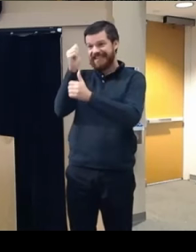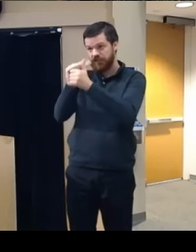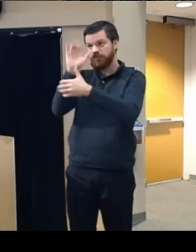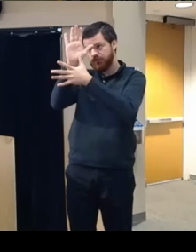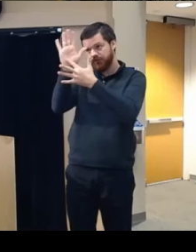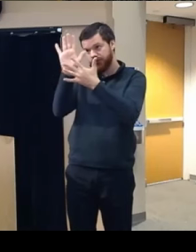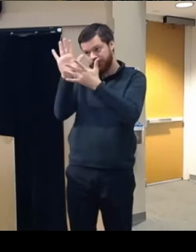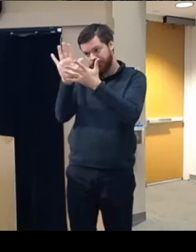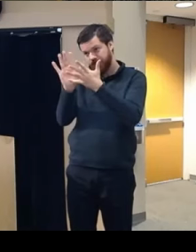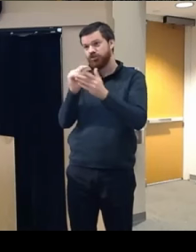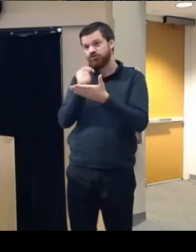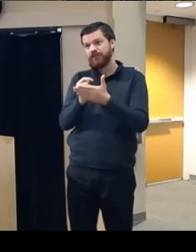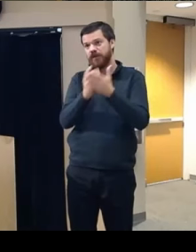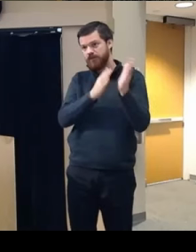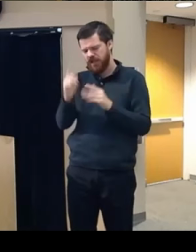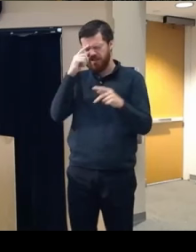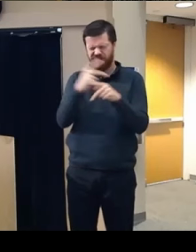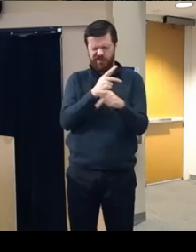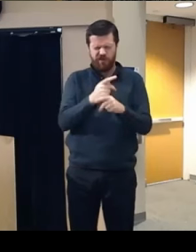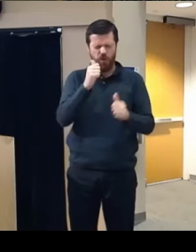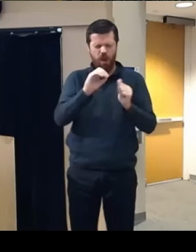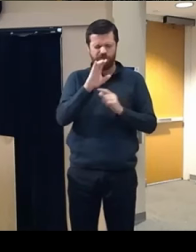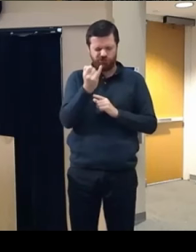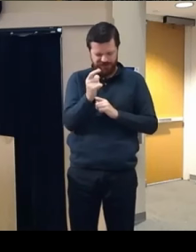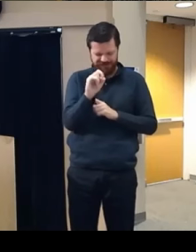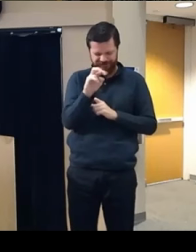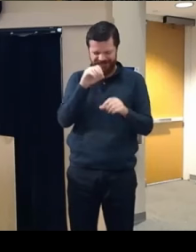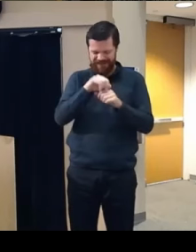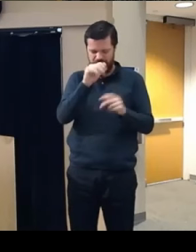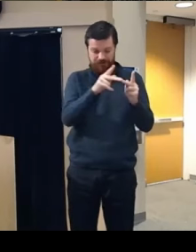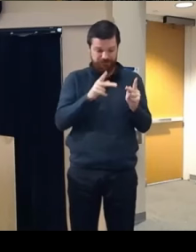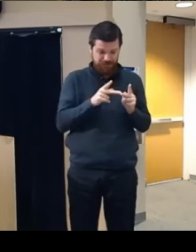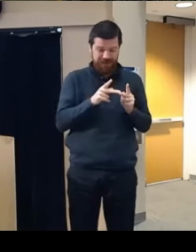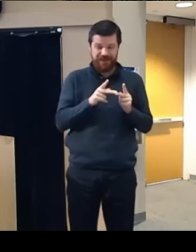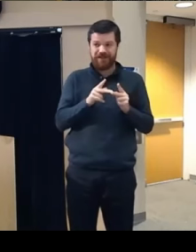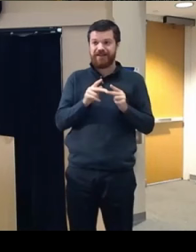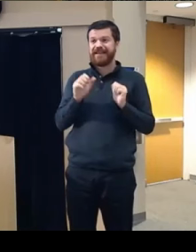out what objective goes in that spot is there a way to make that easier or more streamline